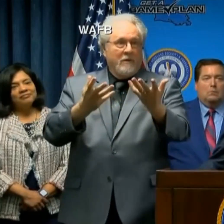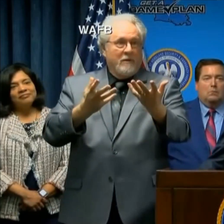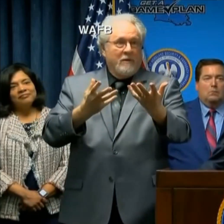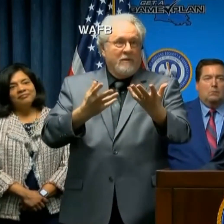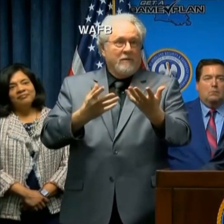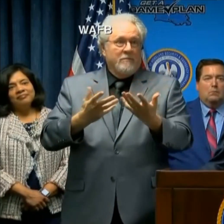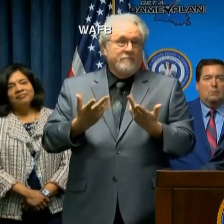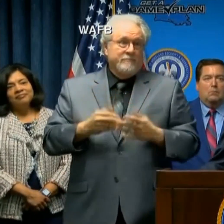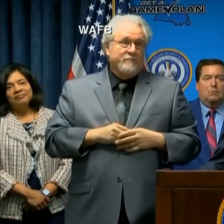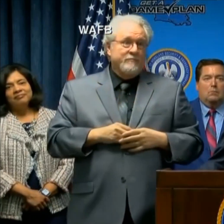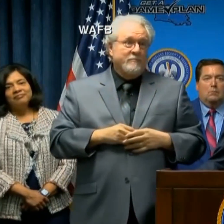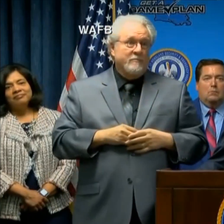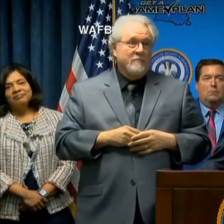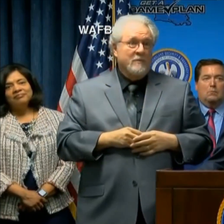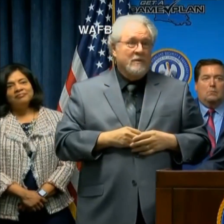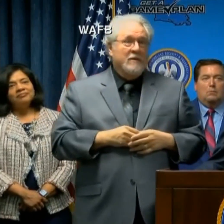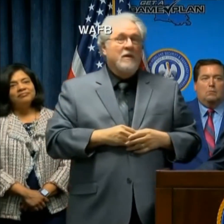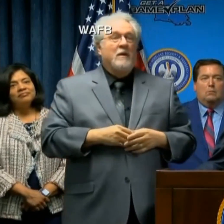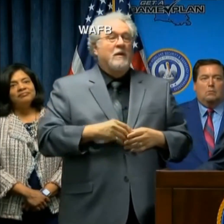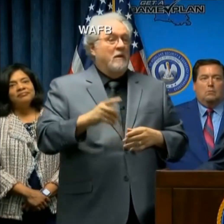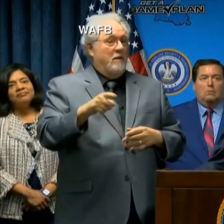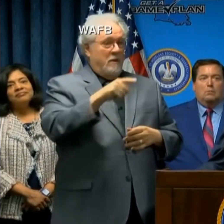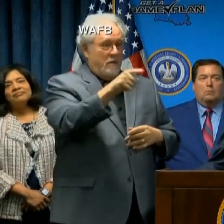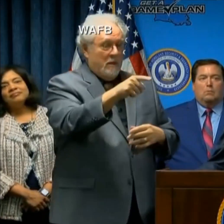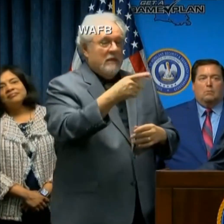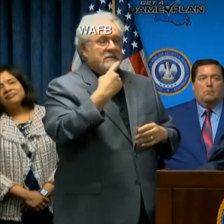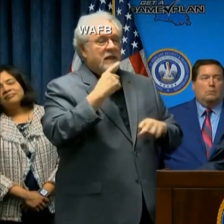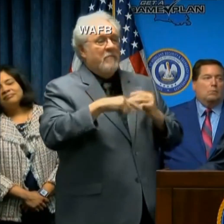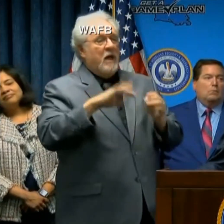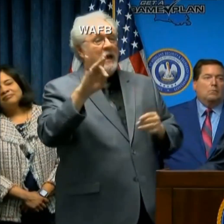ganj is yes sir governor you've said about 80% of cases